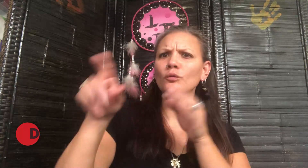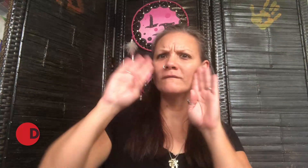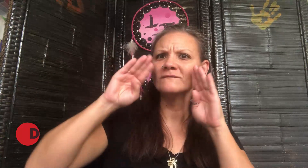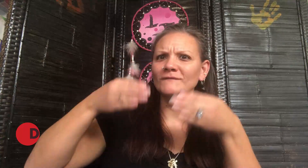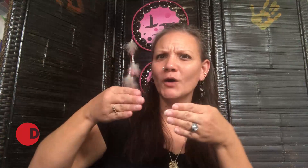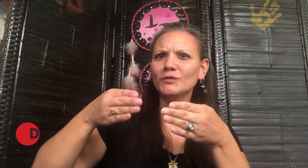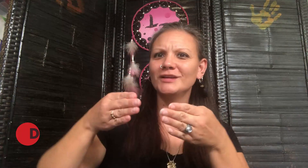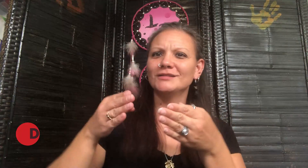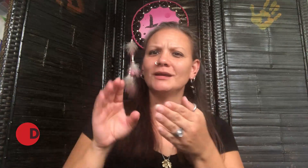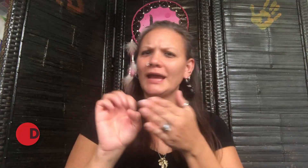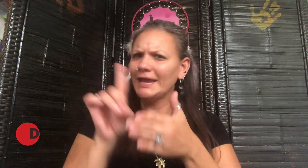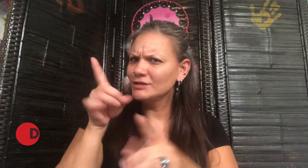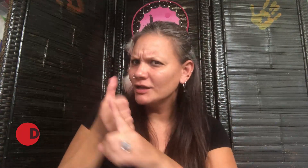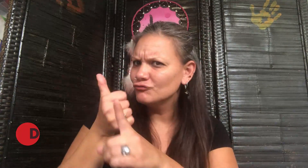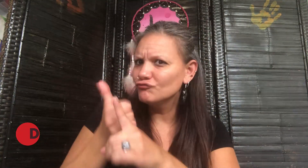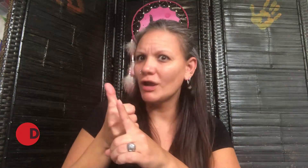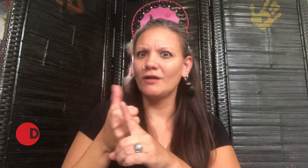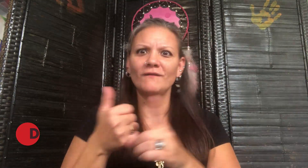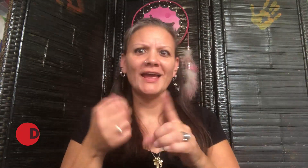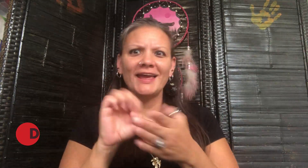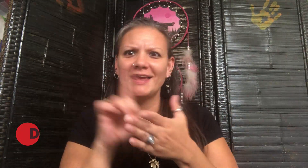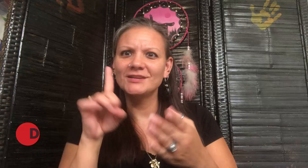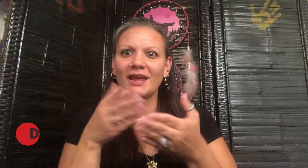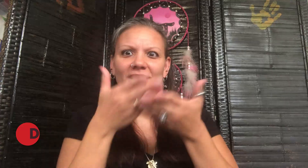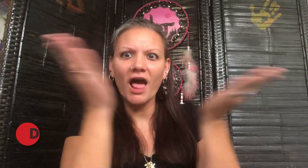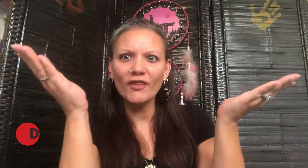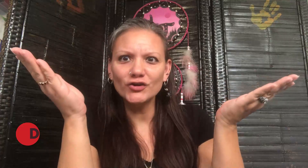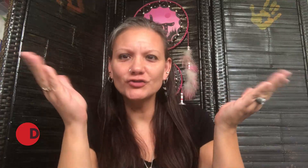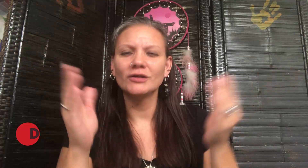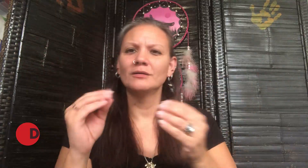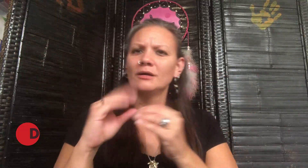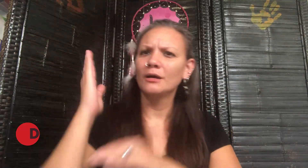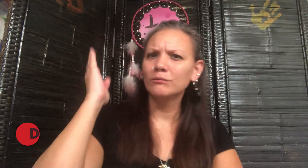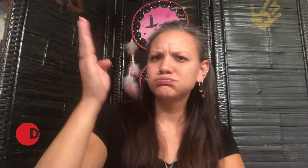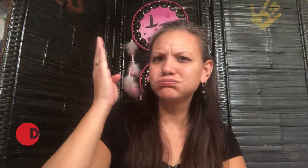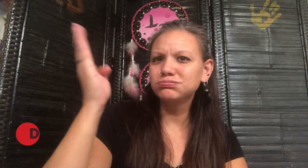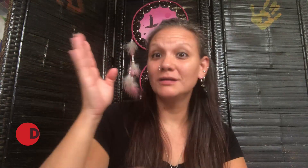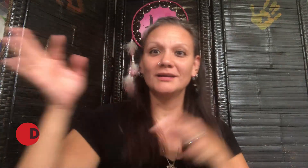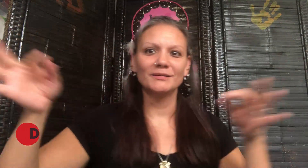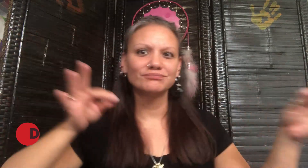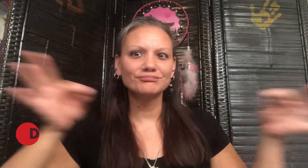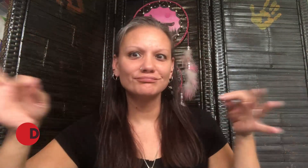focus on it, same for education making presentations and explaining